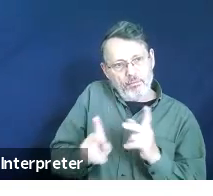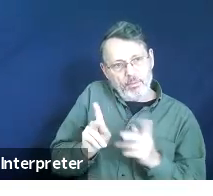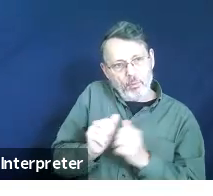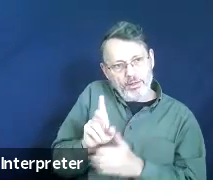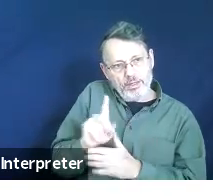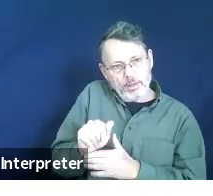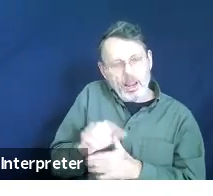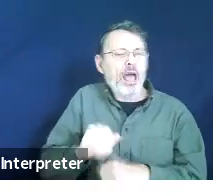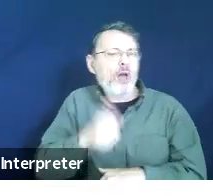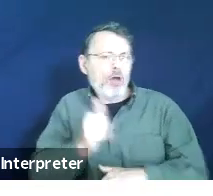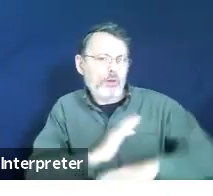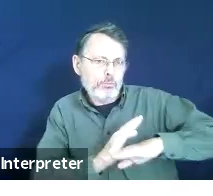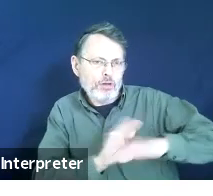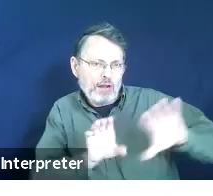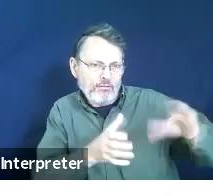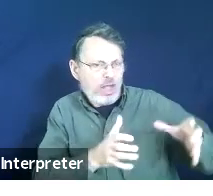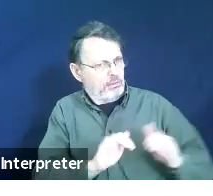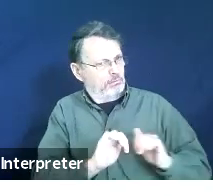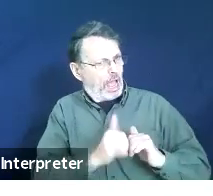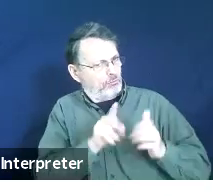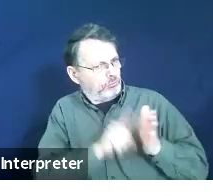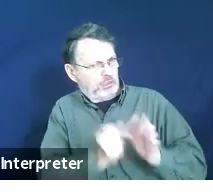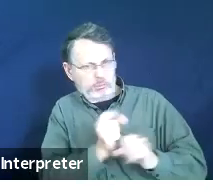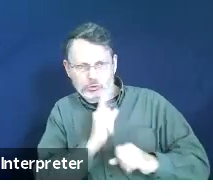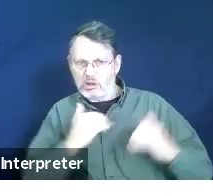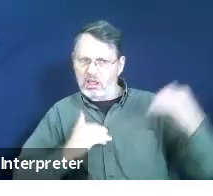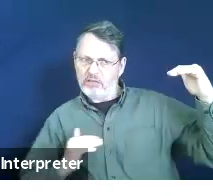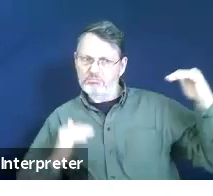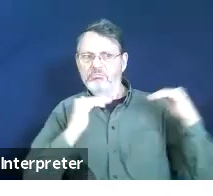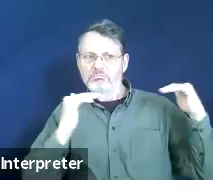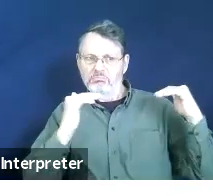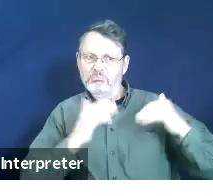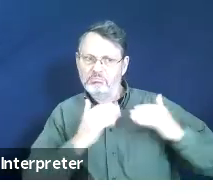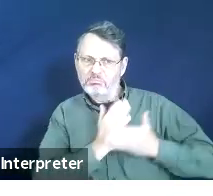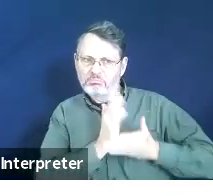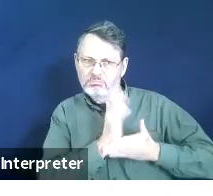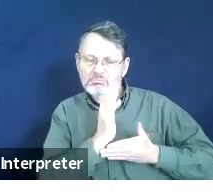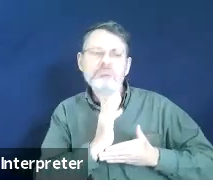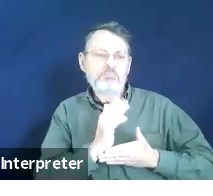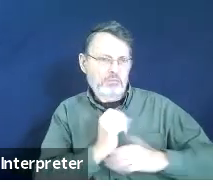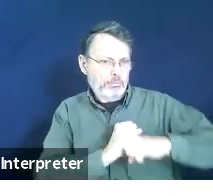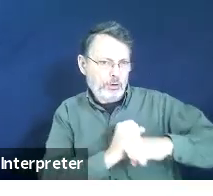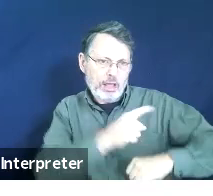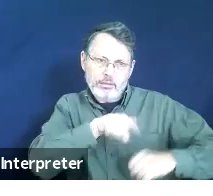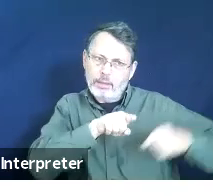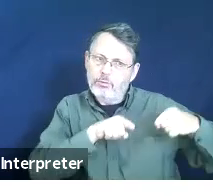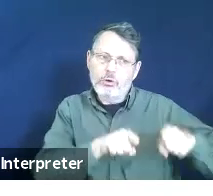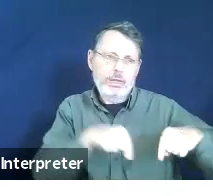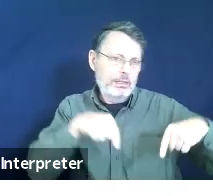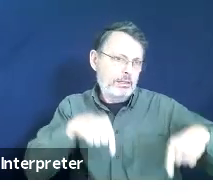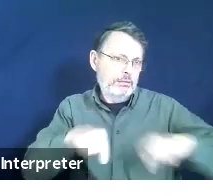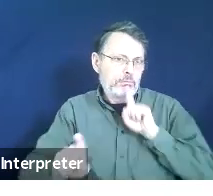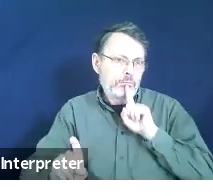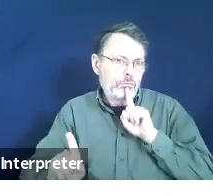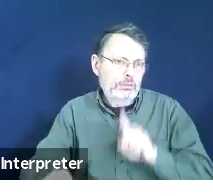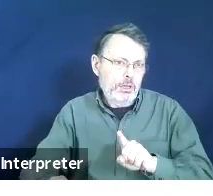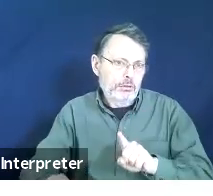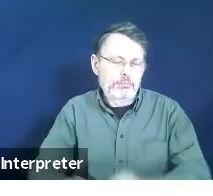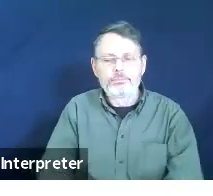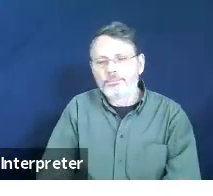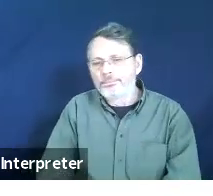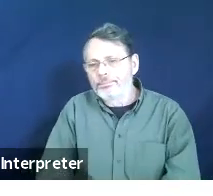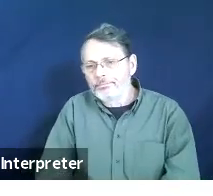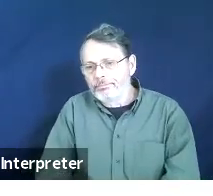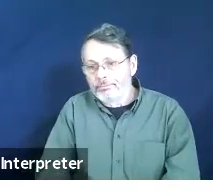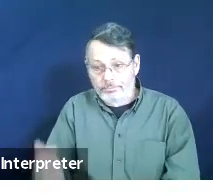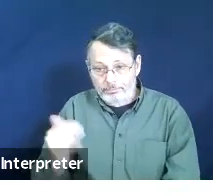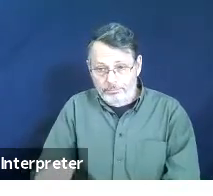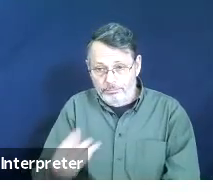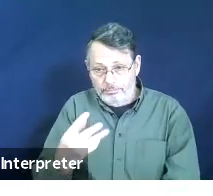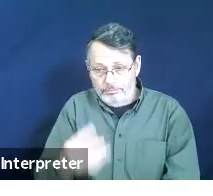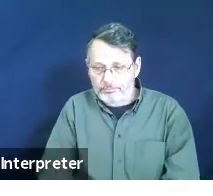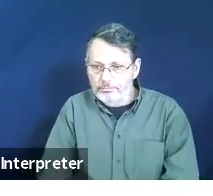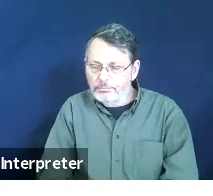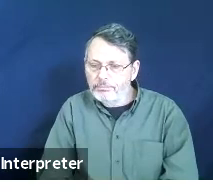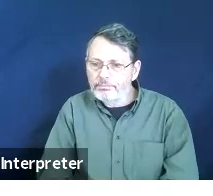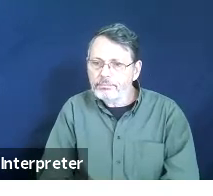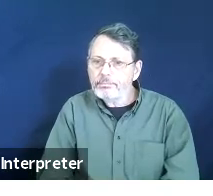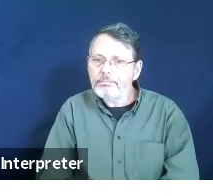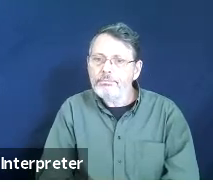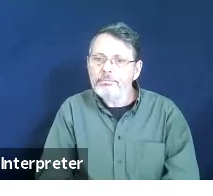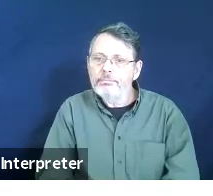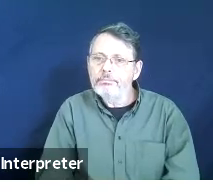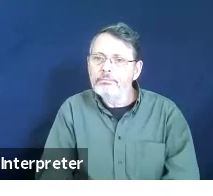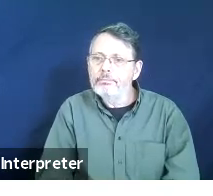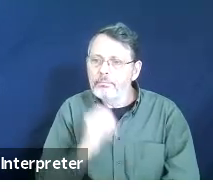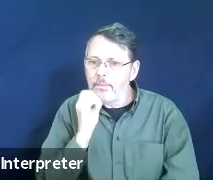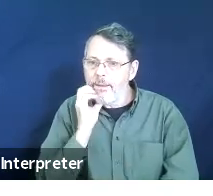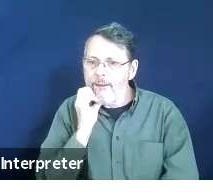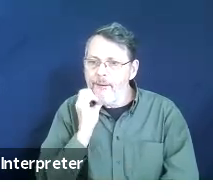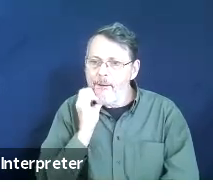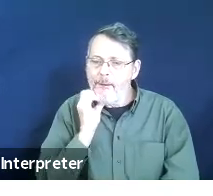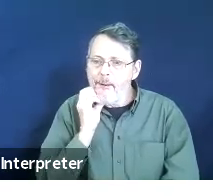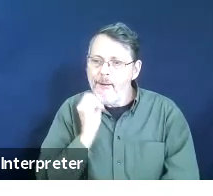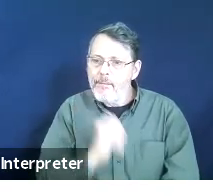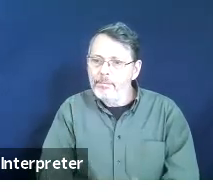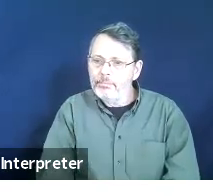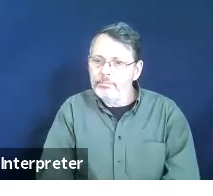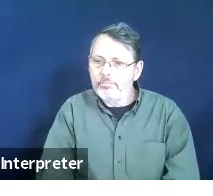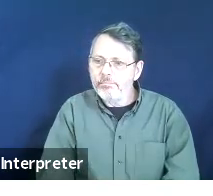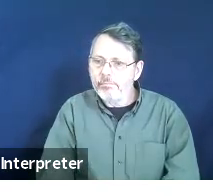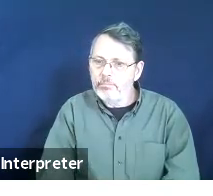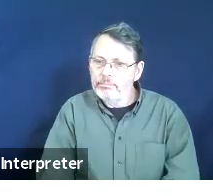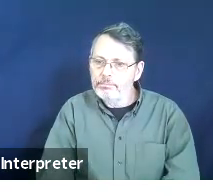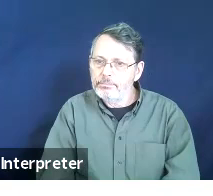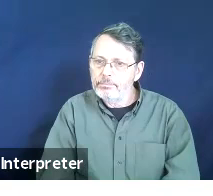protected classes. And making sure that they're protected during the response. Next slide, please.